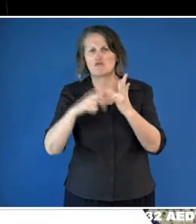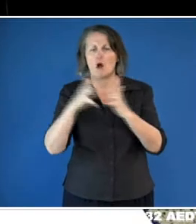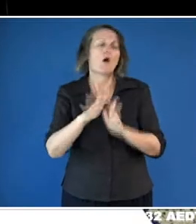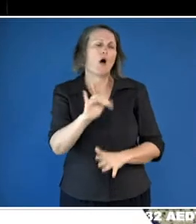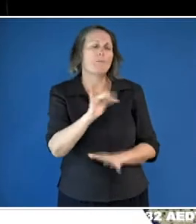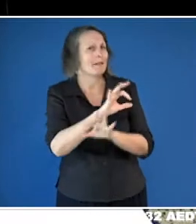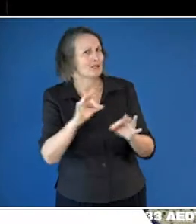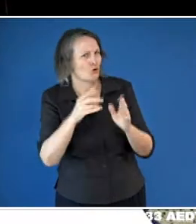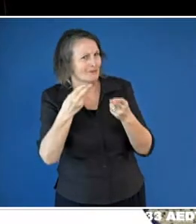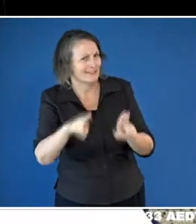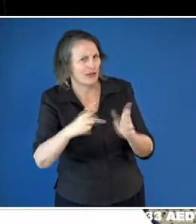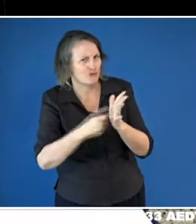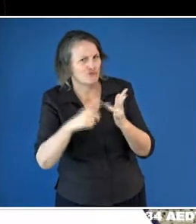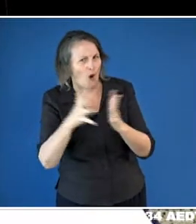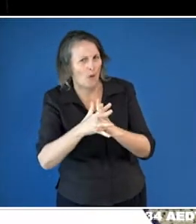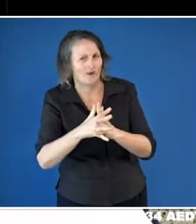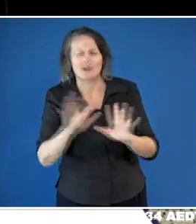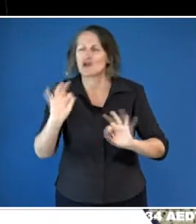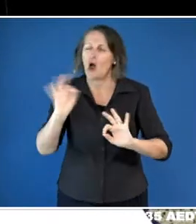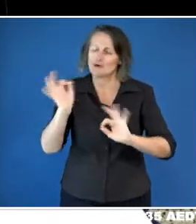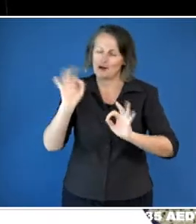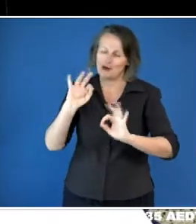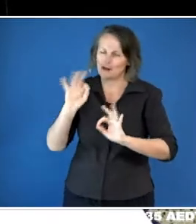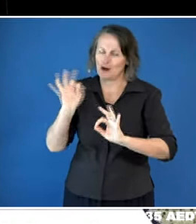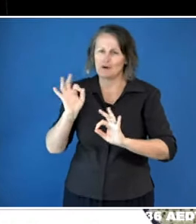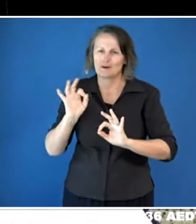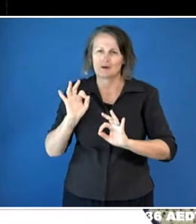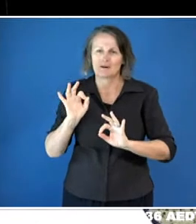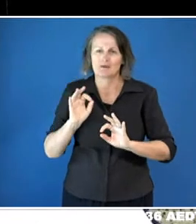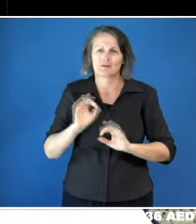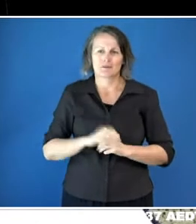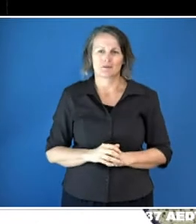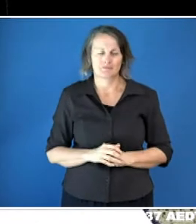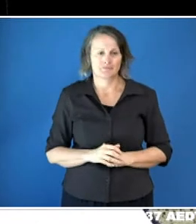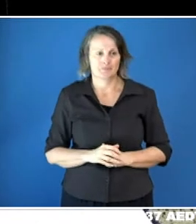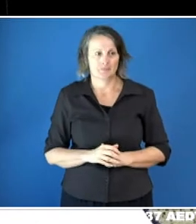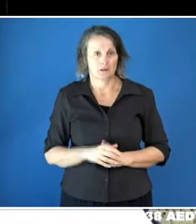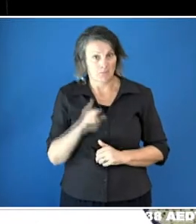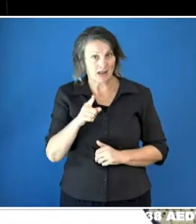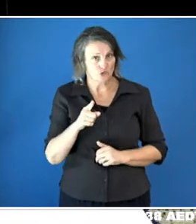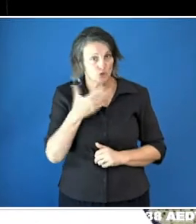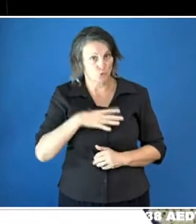But I think it's a strong punishment, isn't it? Yes, it's really strong.